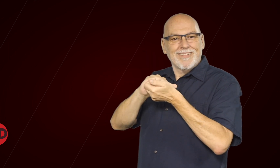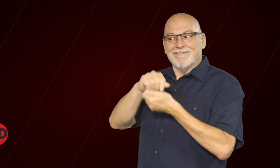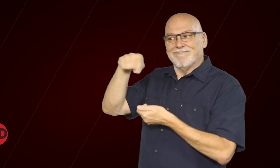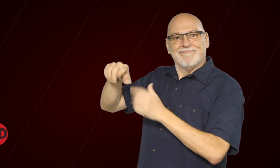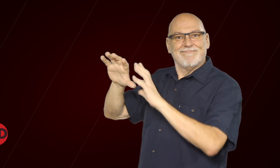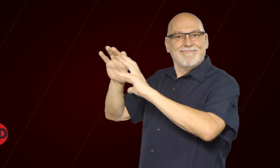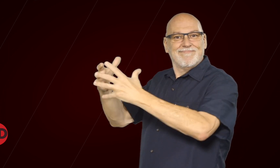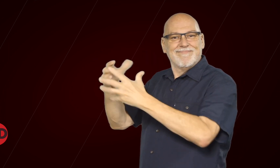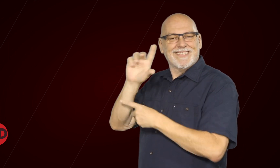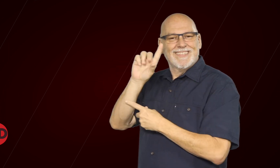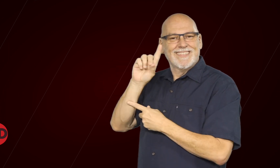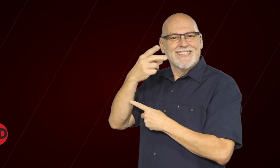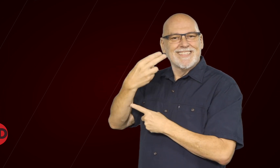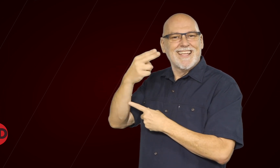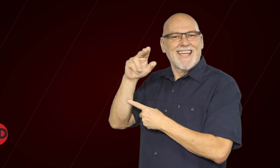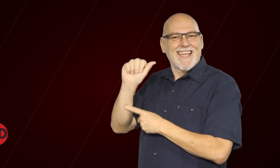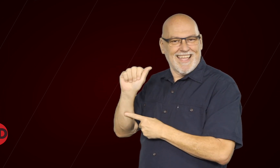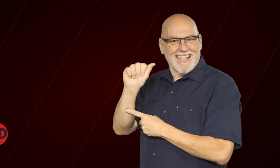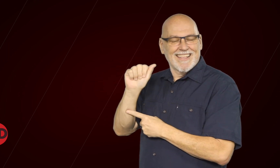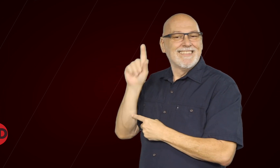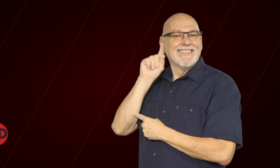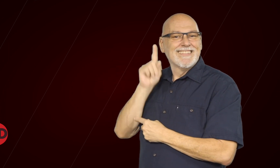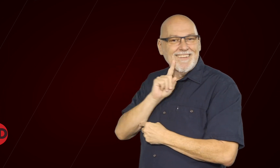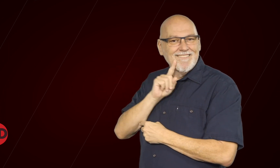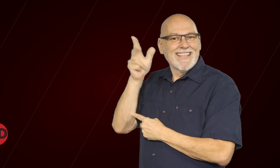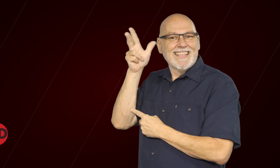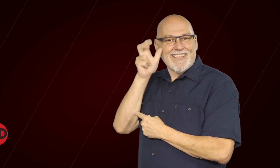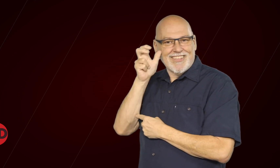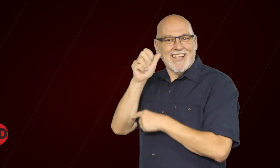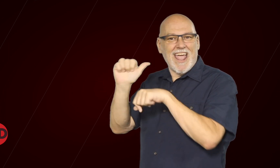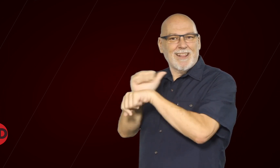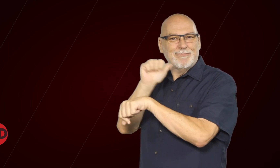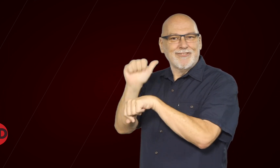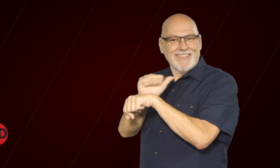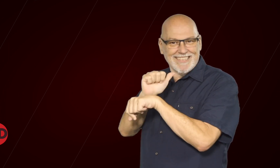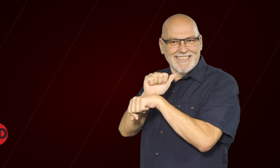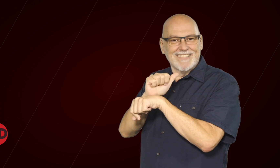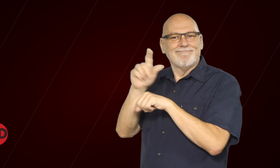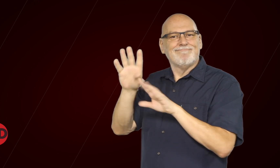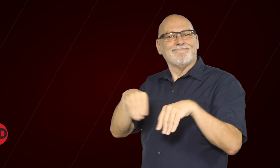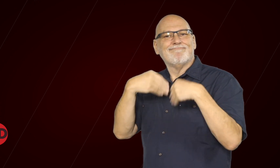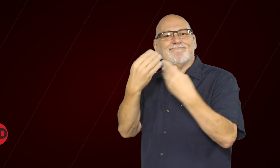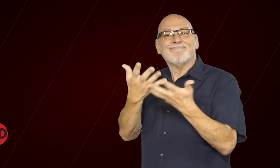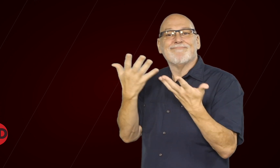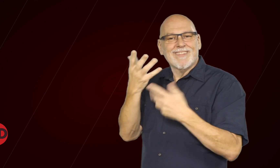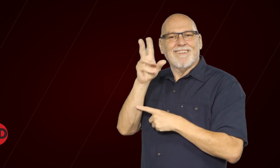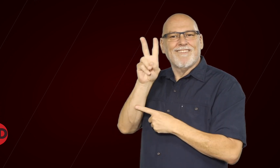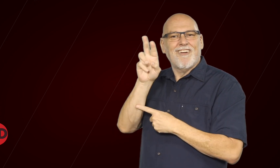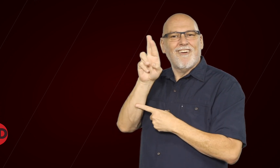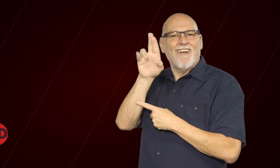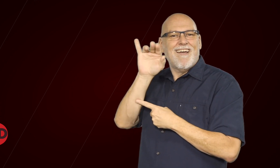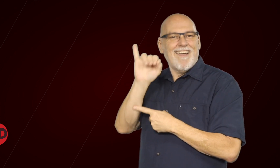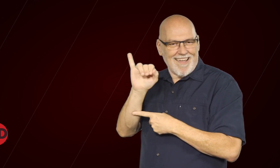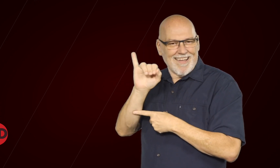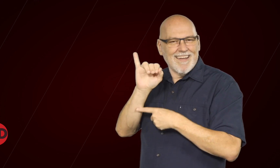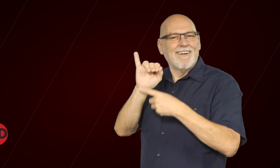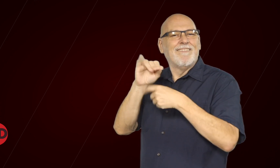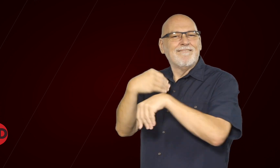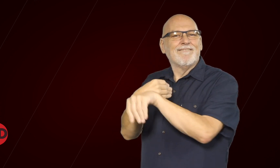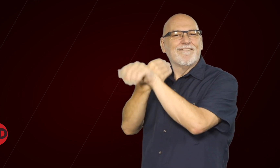with Deaf & Hear Alberta (DHA) to provide video remote interpreting (VRI)